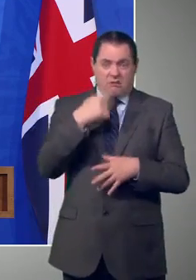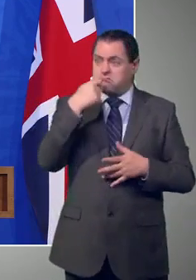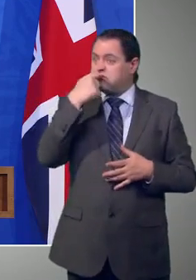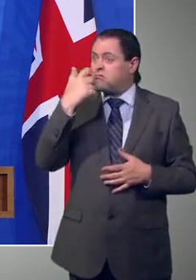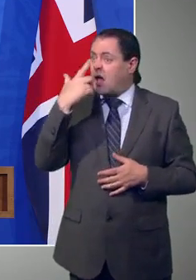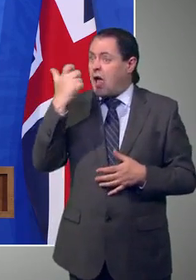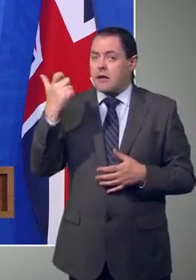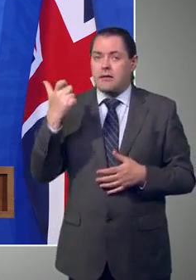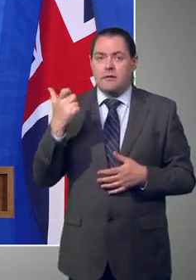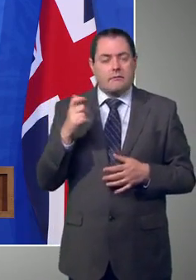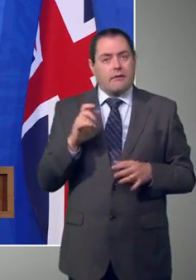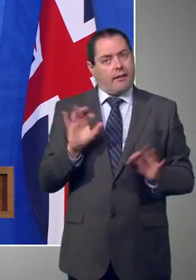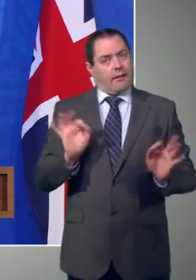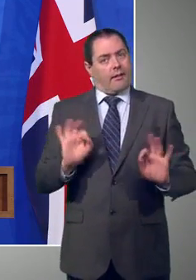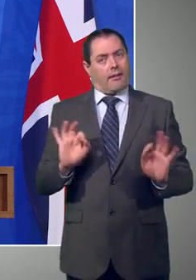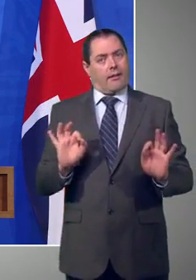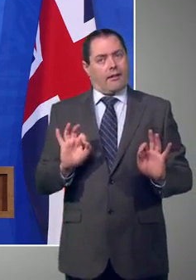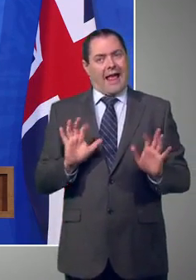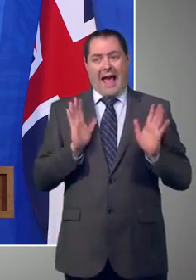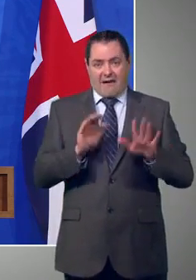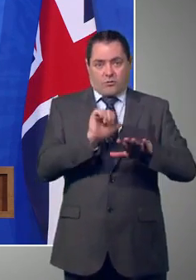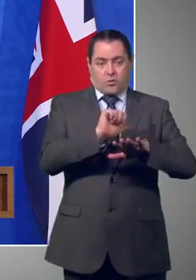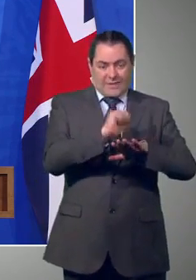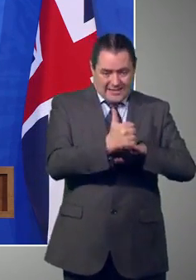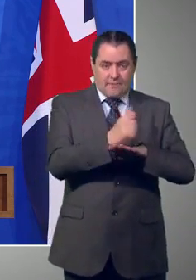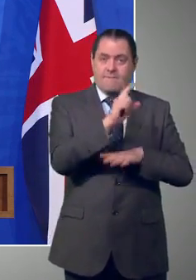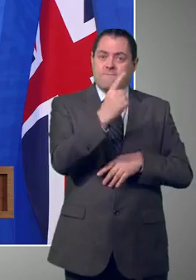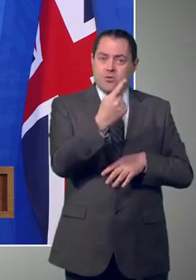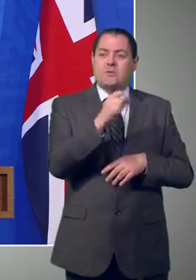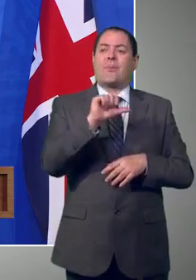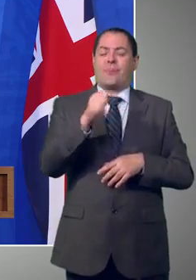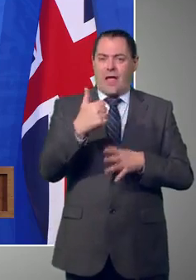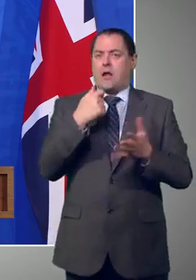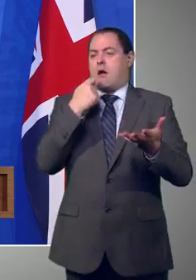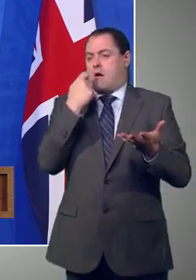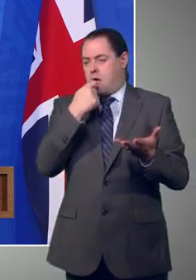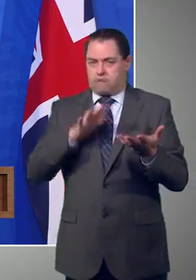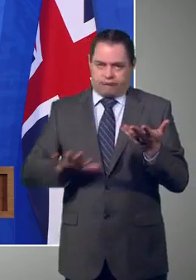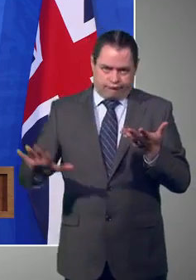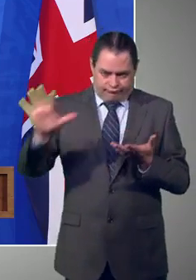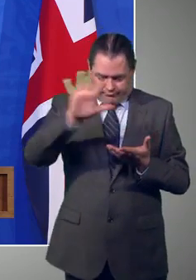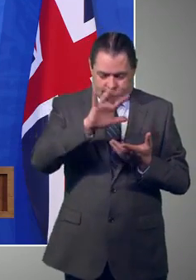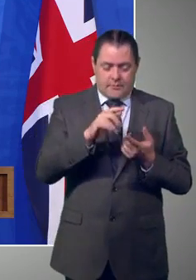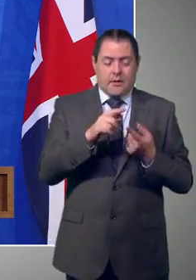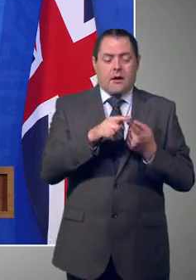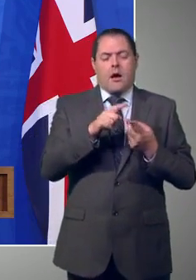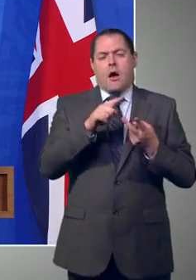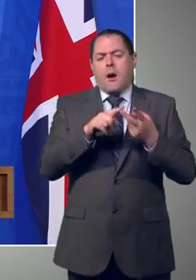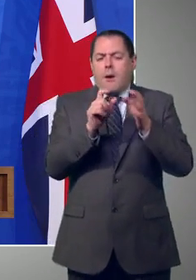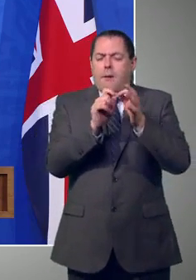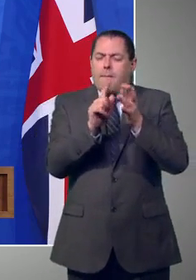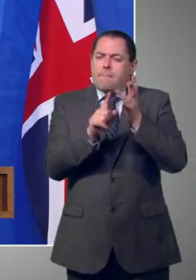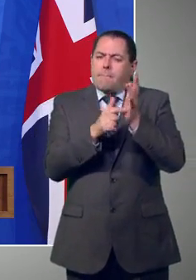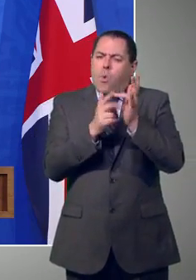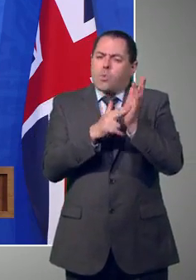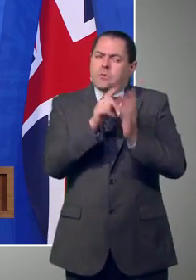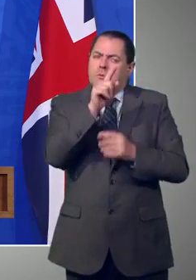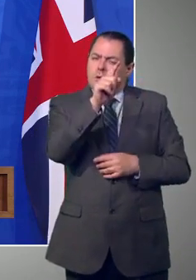were able to put that policy in place. Nationwide when it comes to Bolton, there are some early